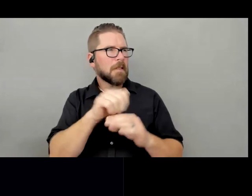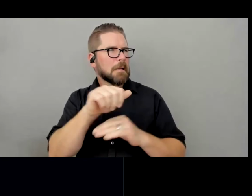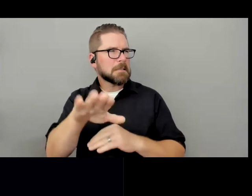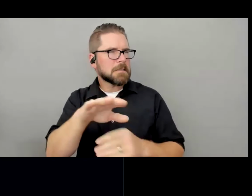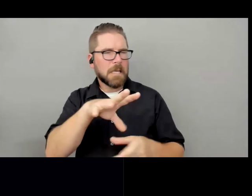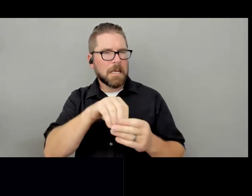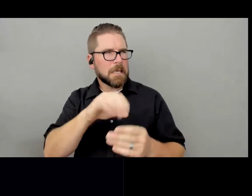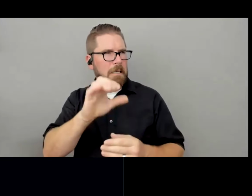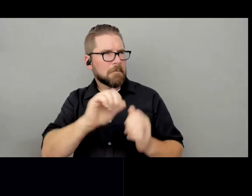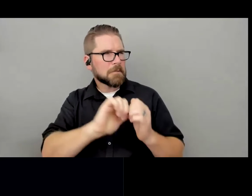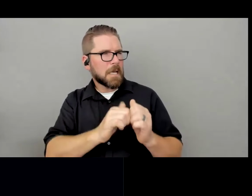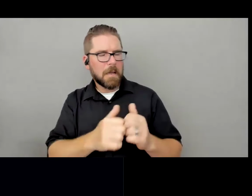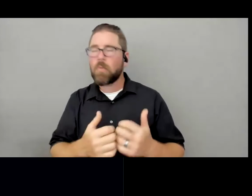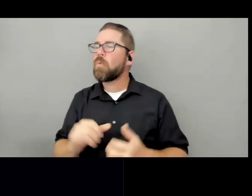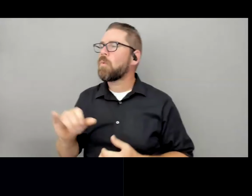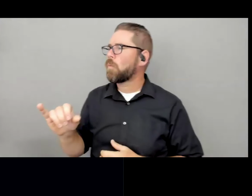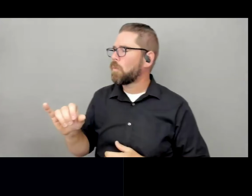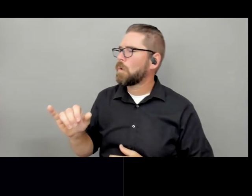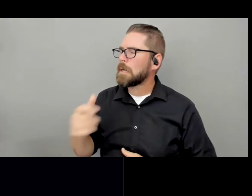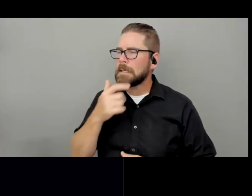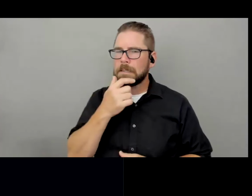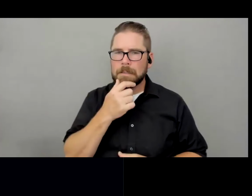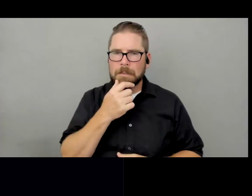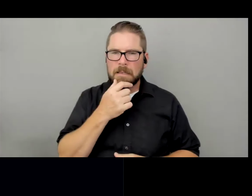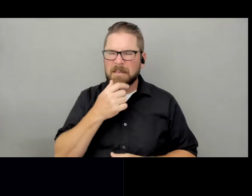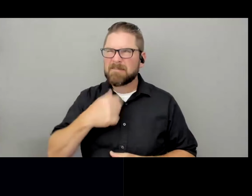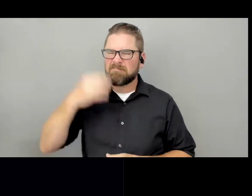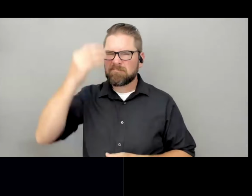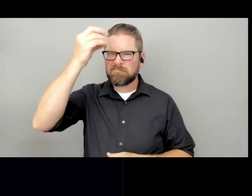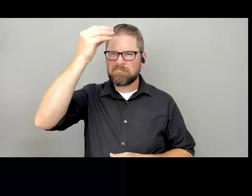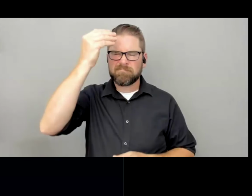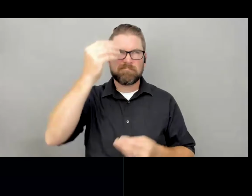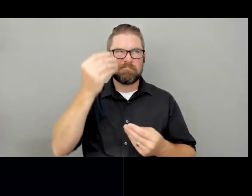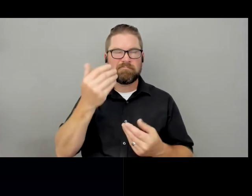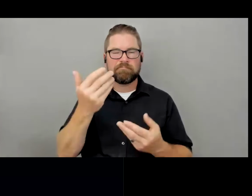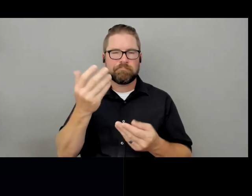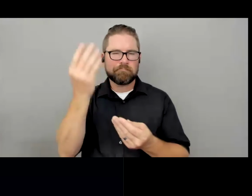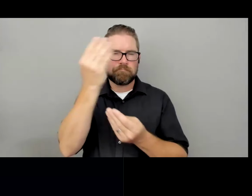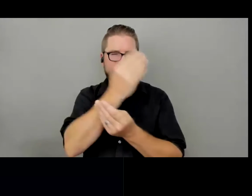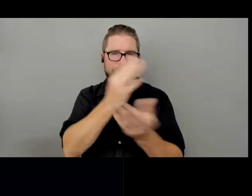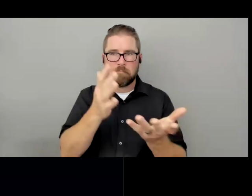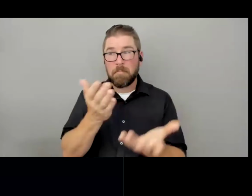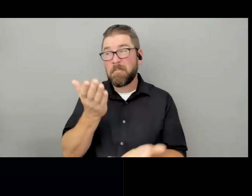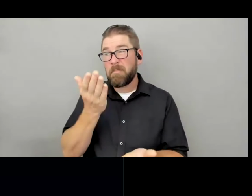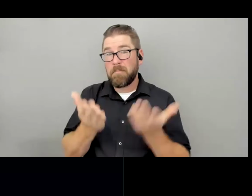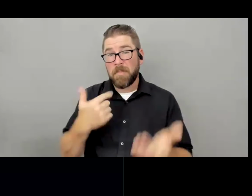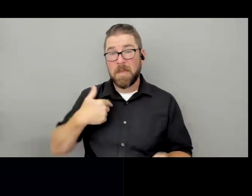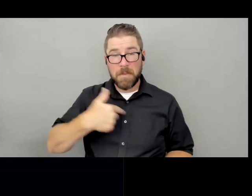We’ll probably and I'm thinking out loud, we'll probably build it. And again, this is going to be over this year.